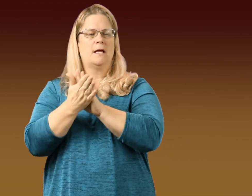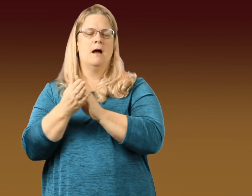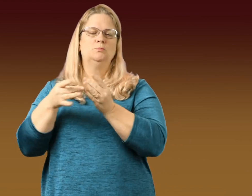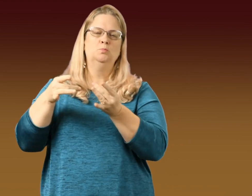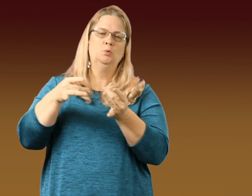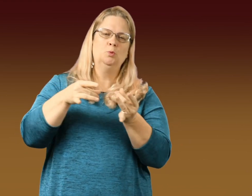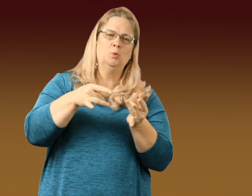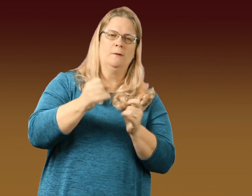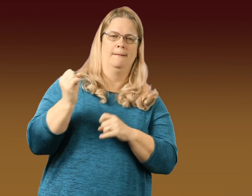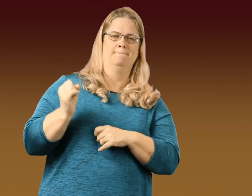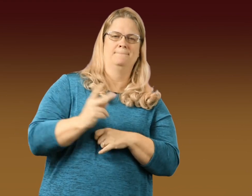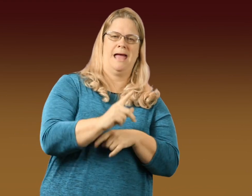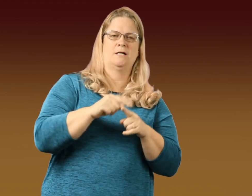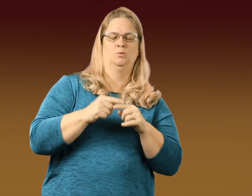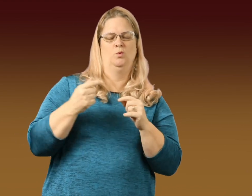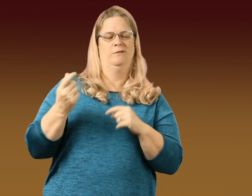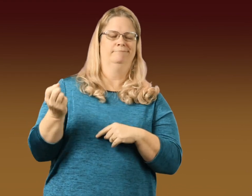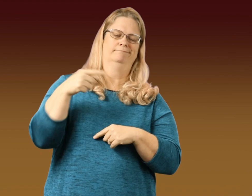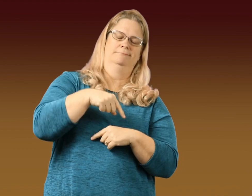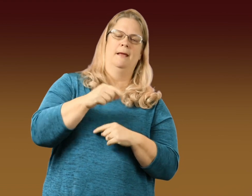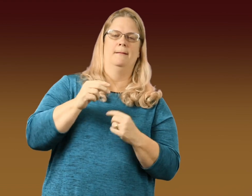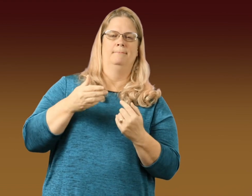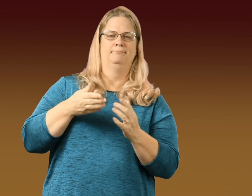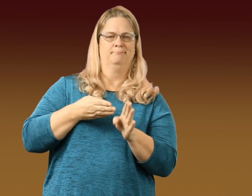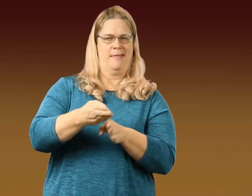and lead back to that main highway, so to speak.